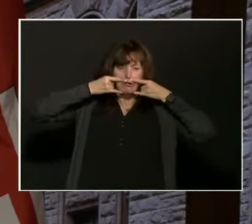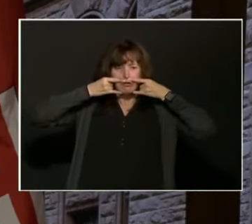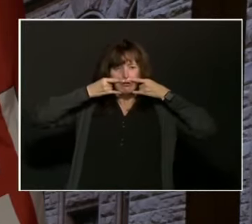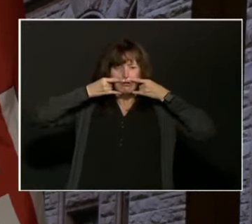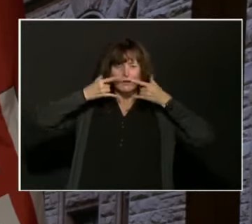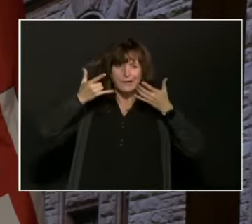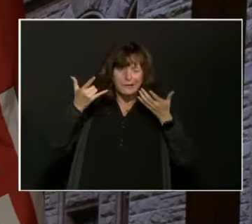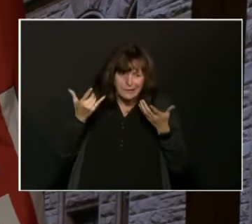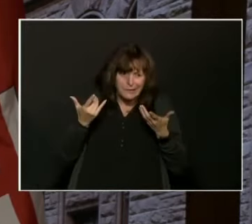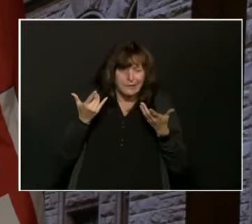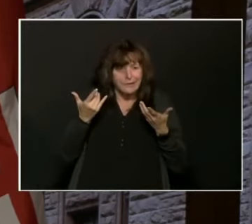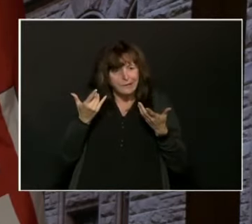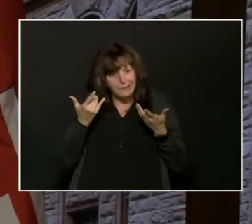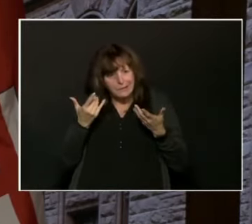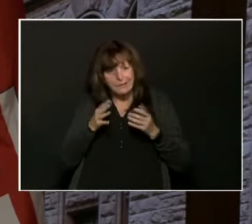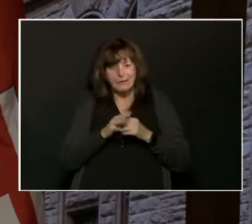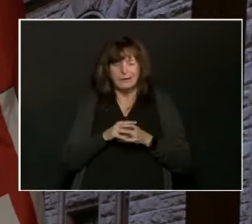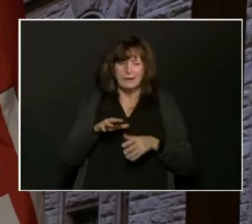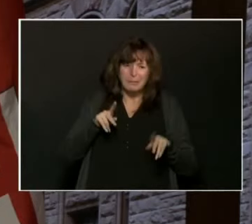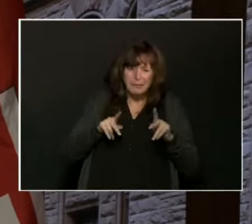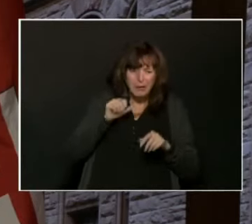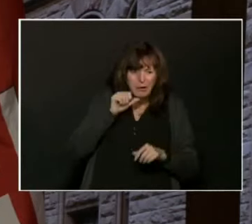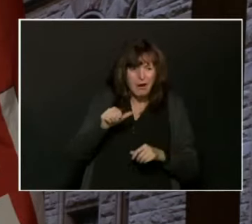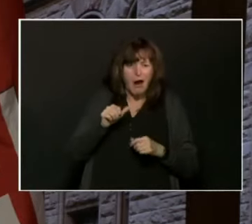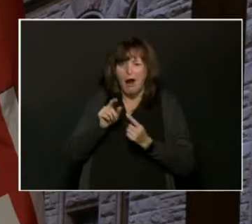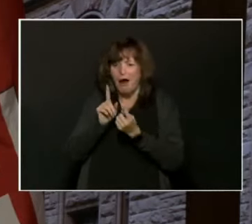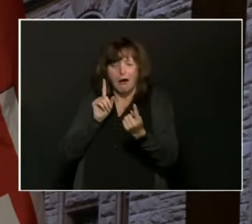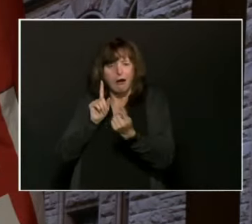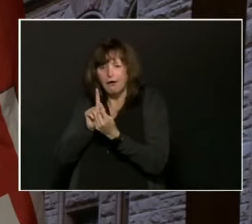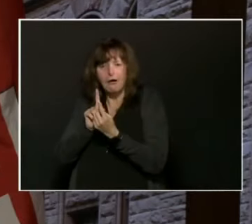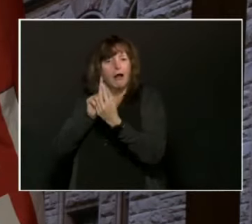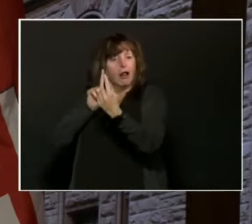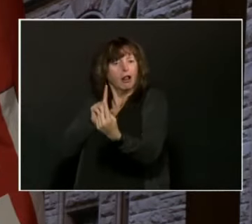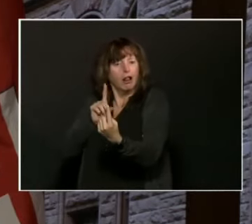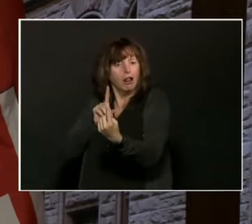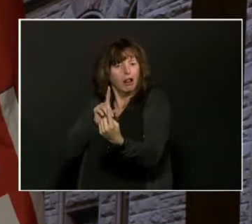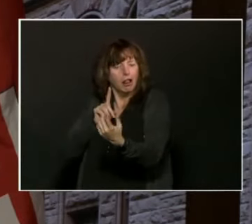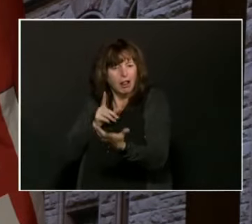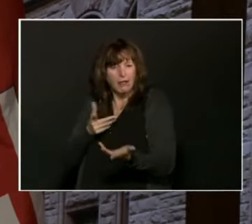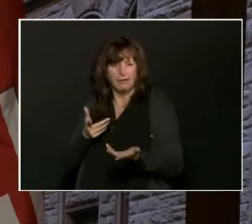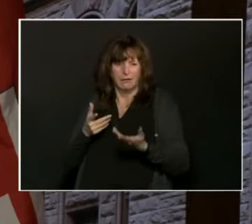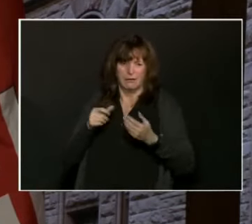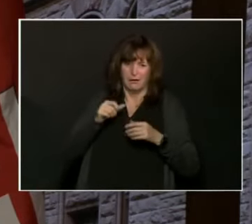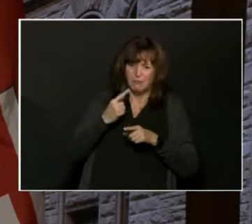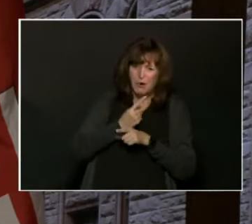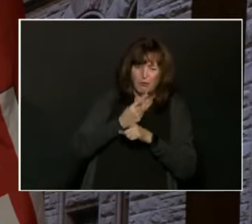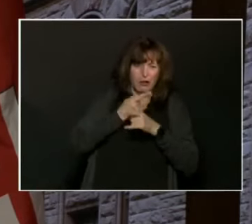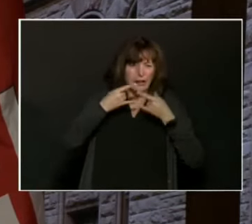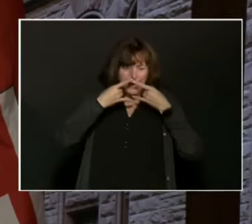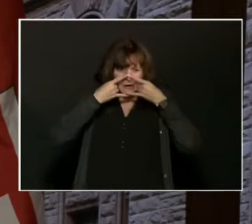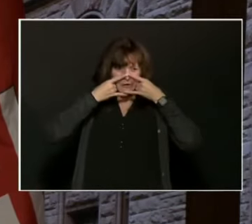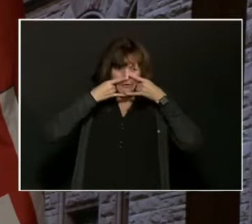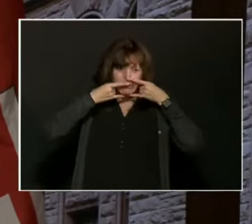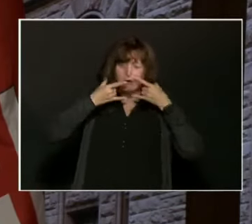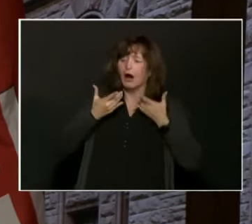MANY PEOPLE SEEM TO PUT IT UNDER THEIR NOSE.